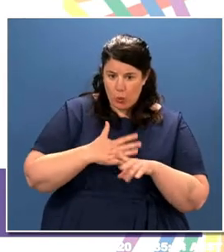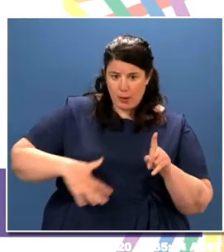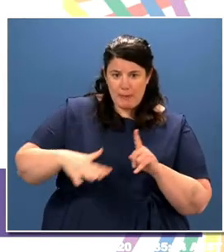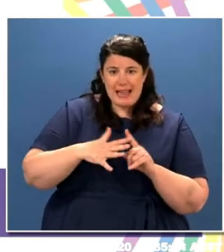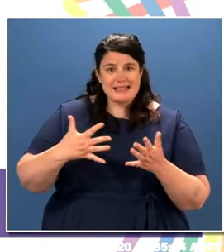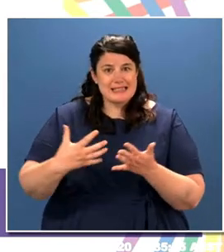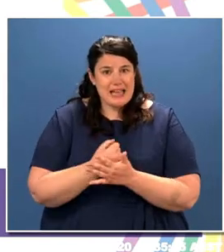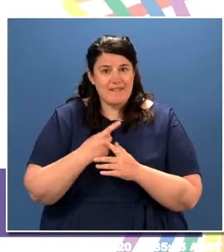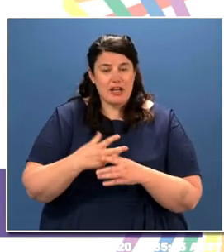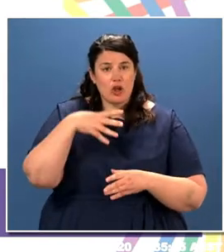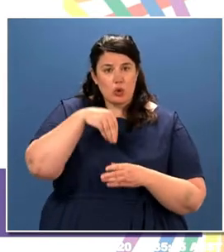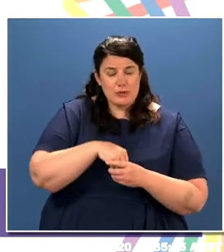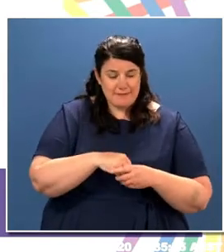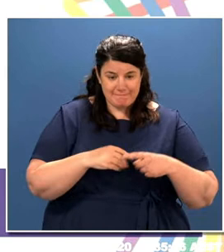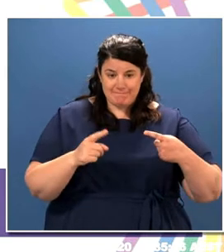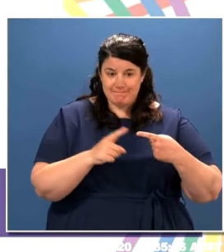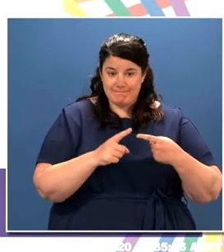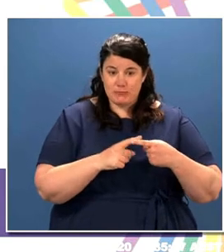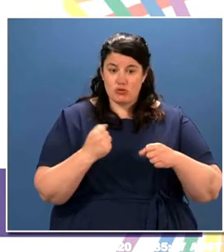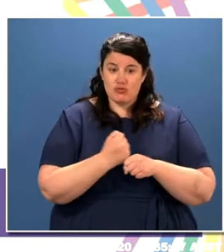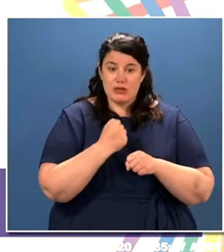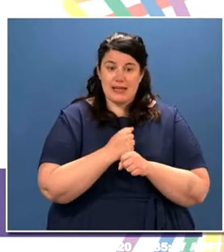So pillar one is creating a culture of .